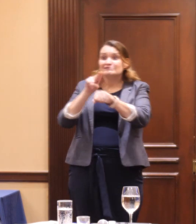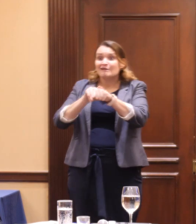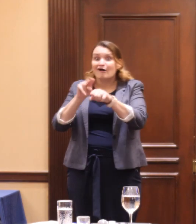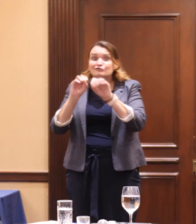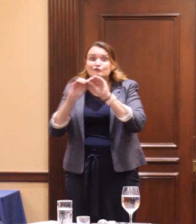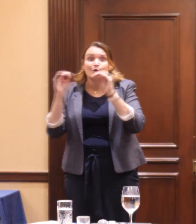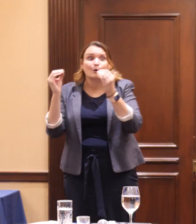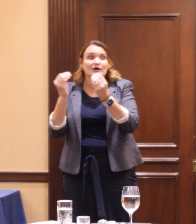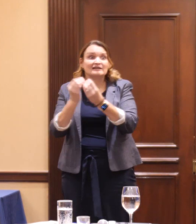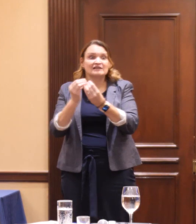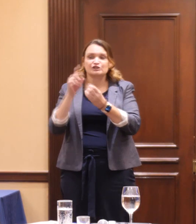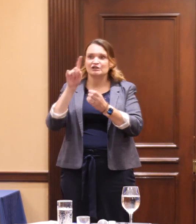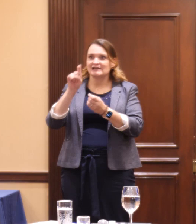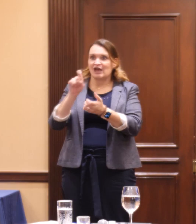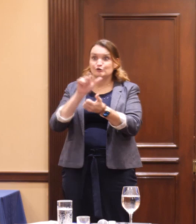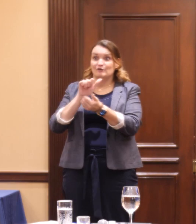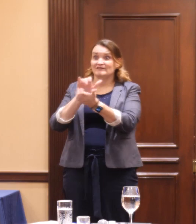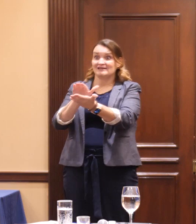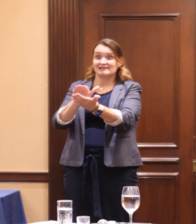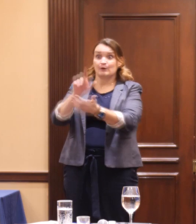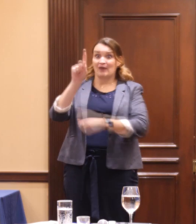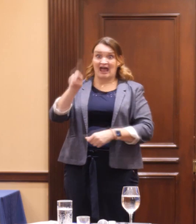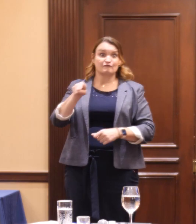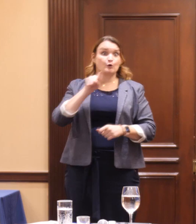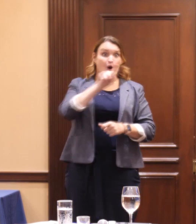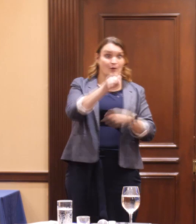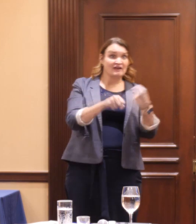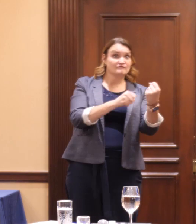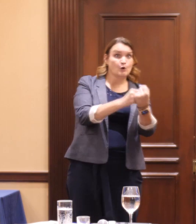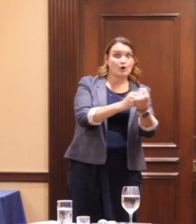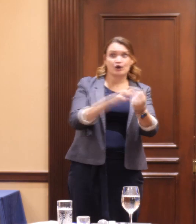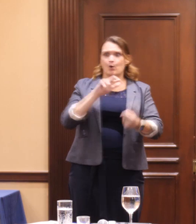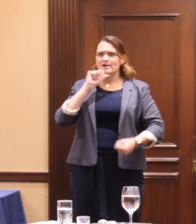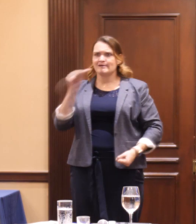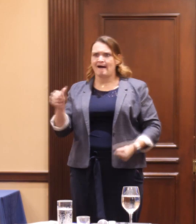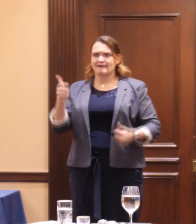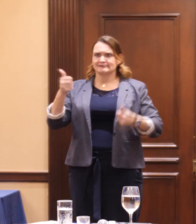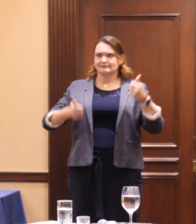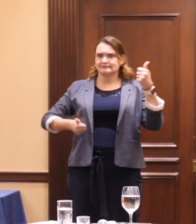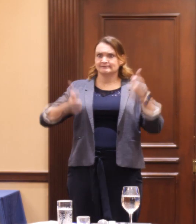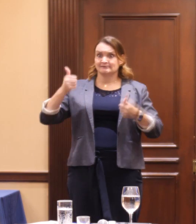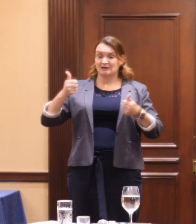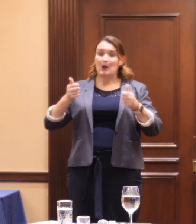had to confront this: are we going to be for it or not and mostly they were for it.